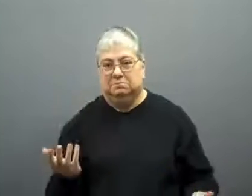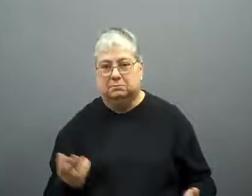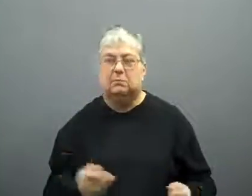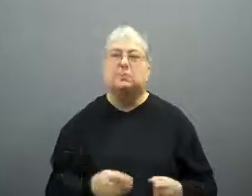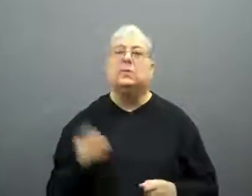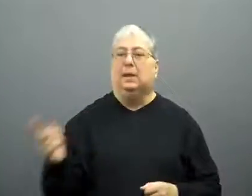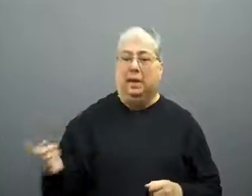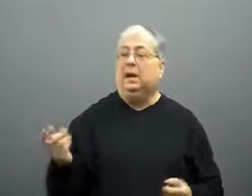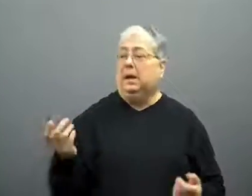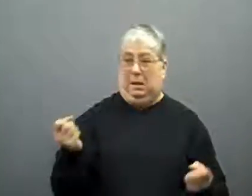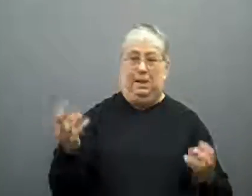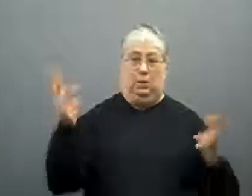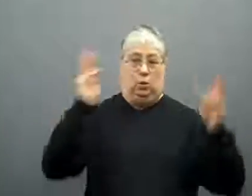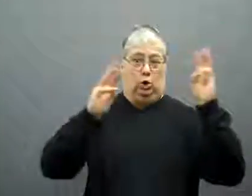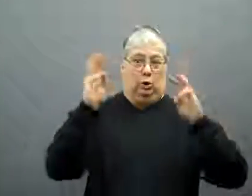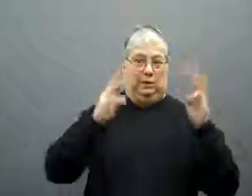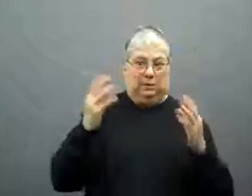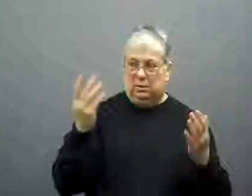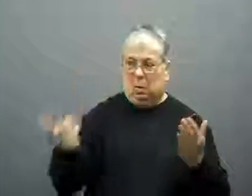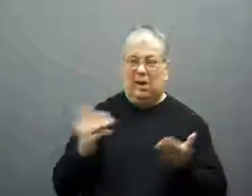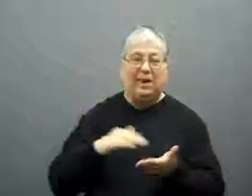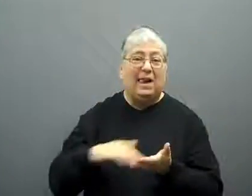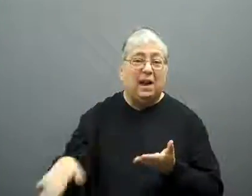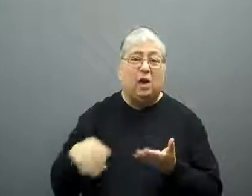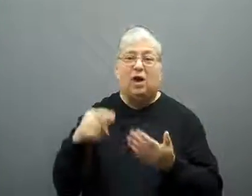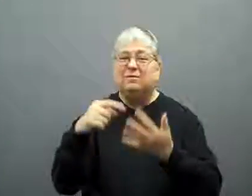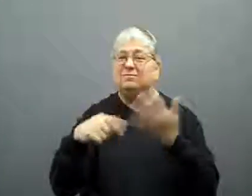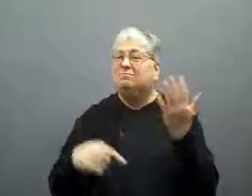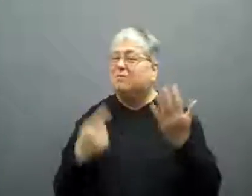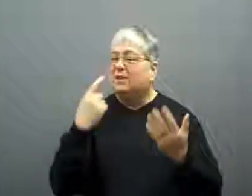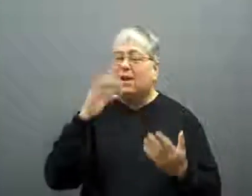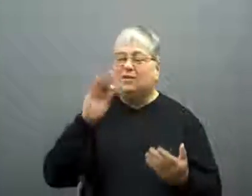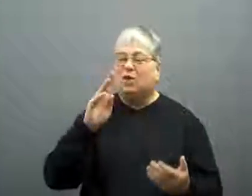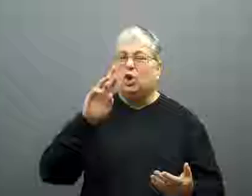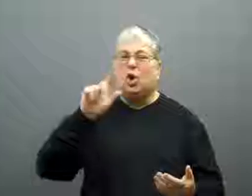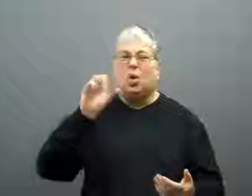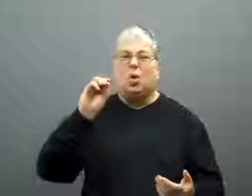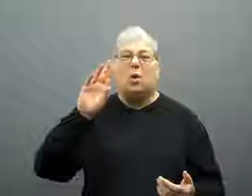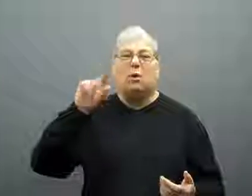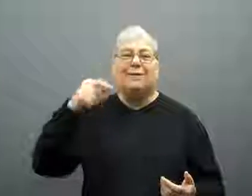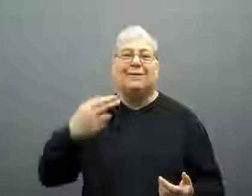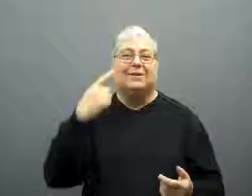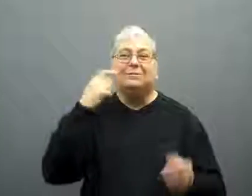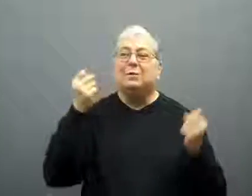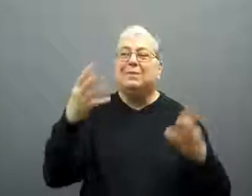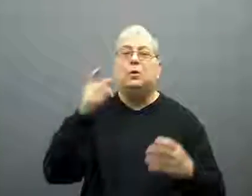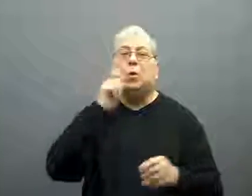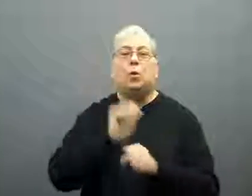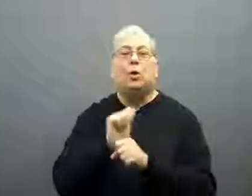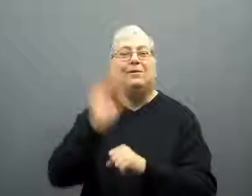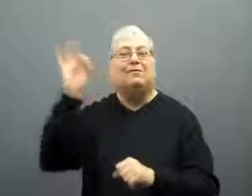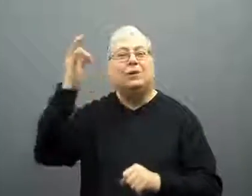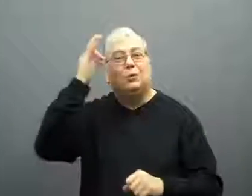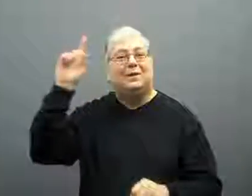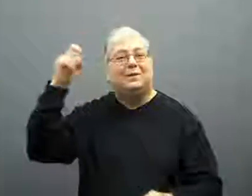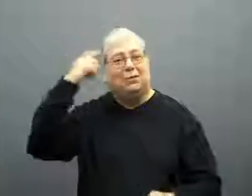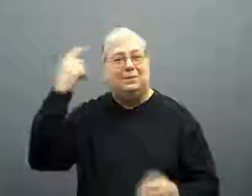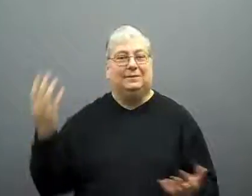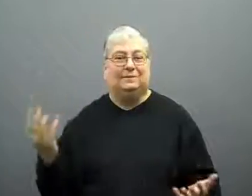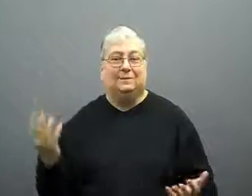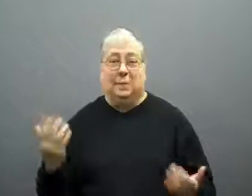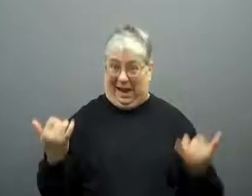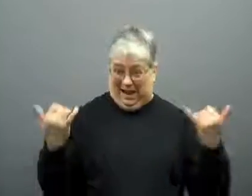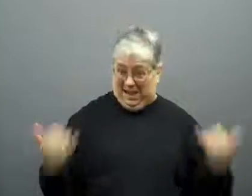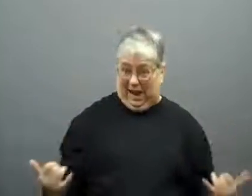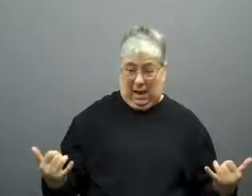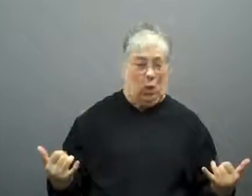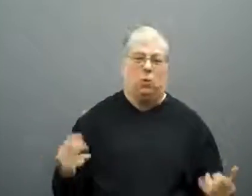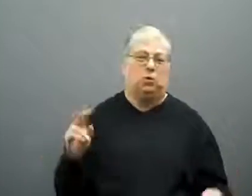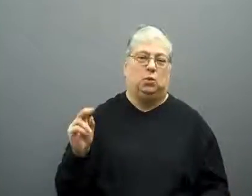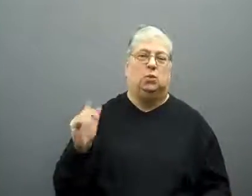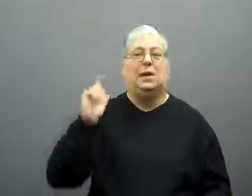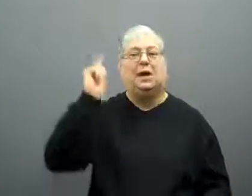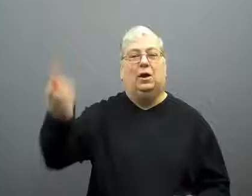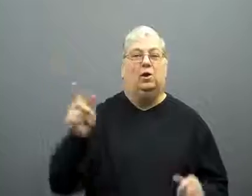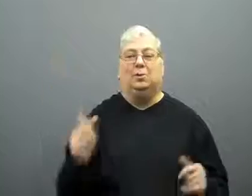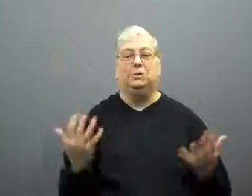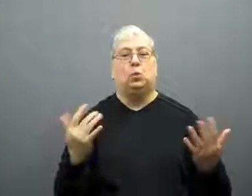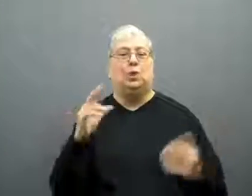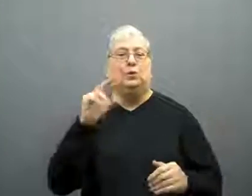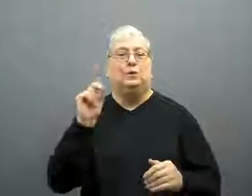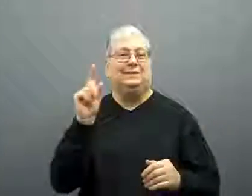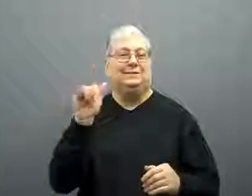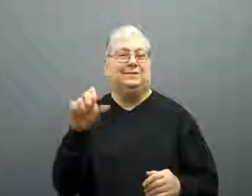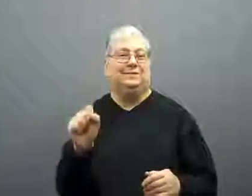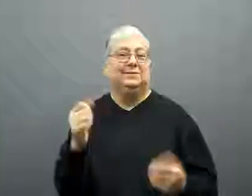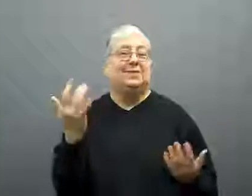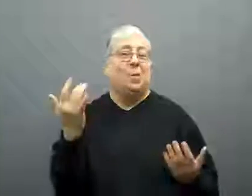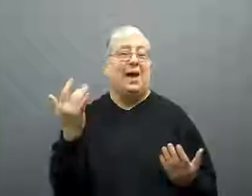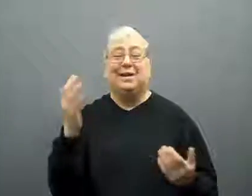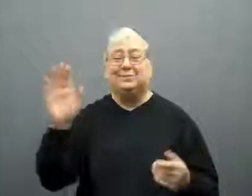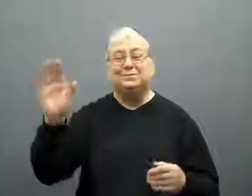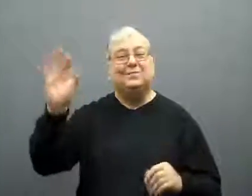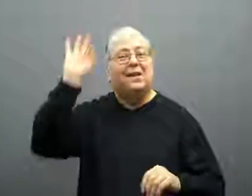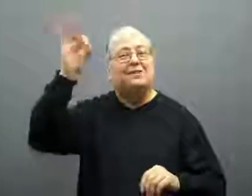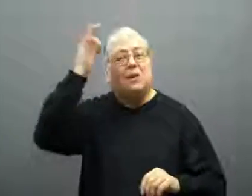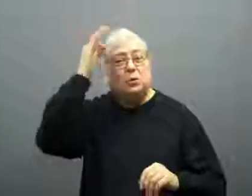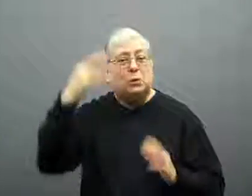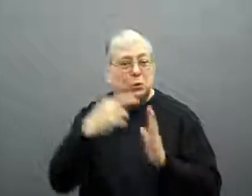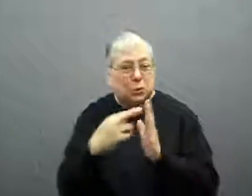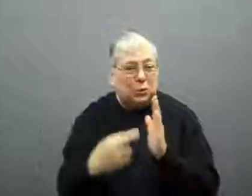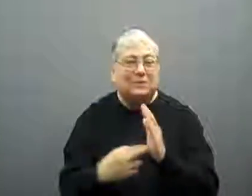Many are concerned about layoffs or furloughs for federal workers.